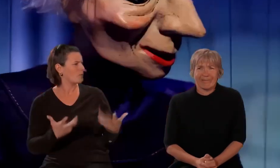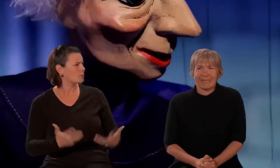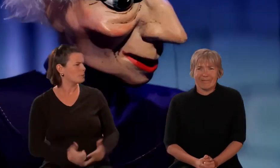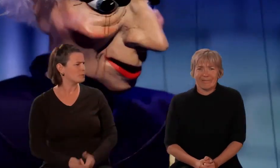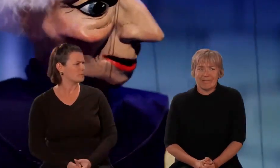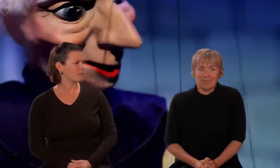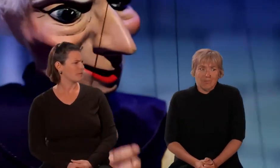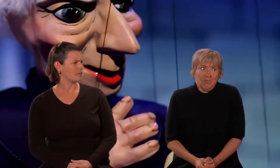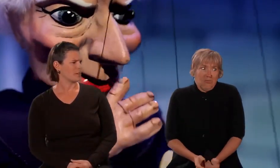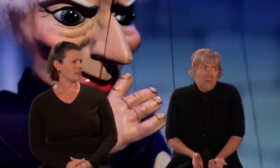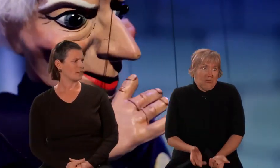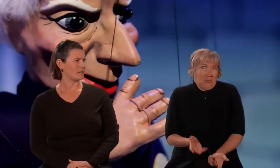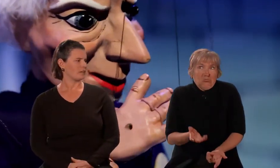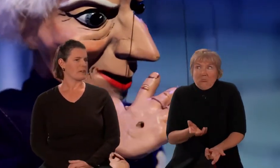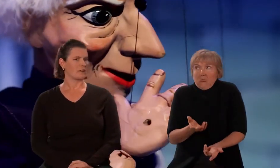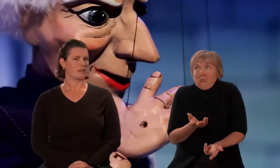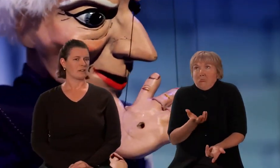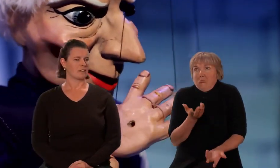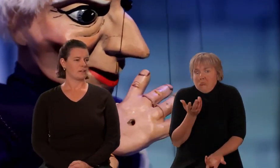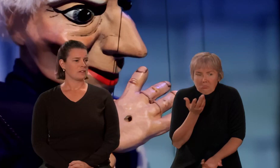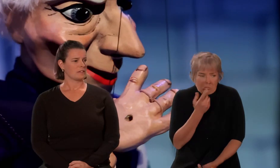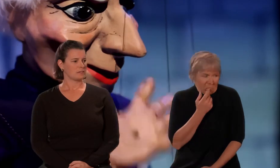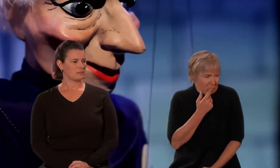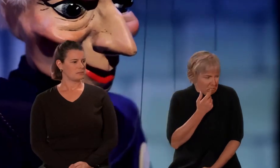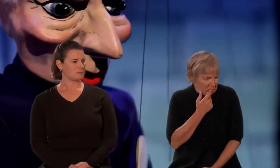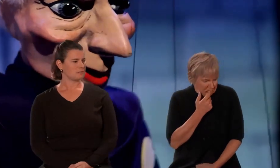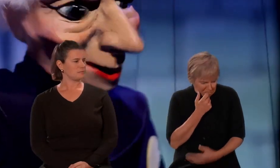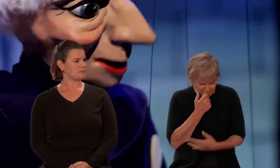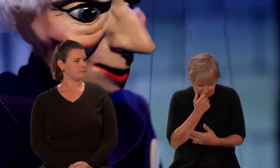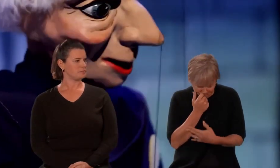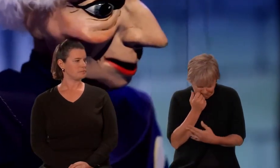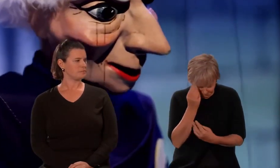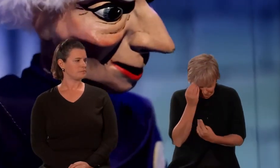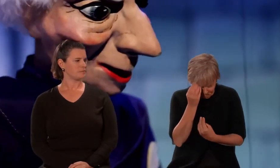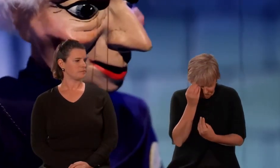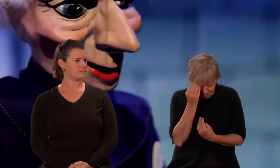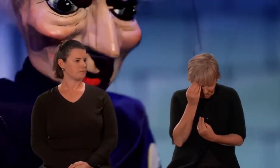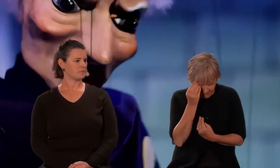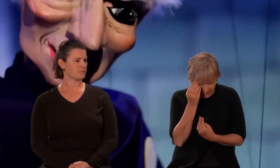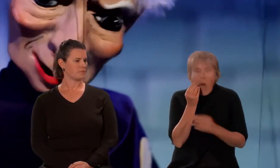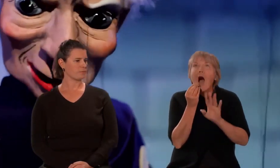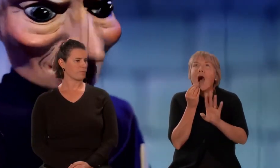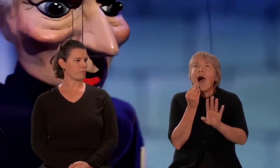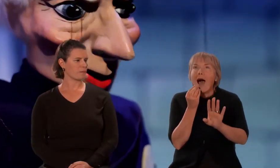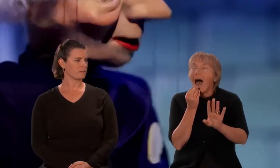[wizard] Um... uh... well, I... Let's see. Mm mm mm. I know what we can do.